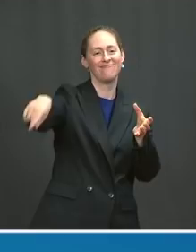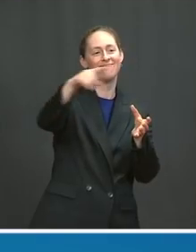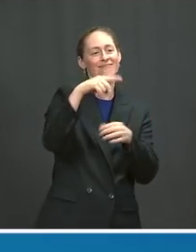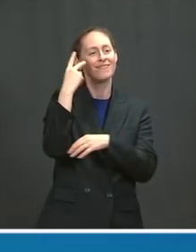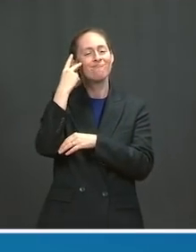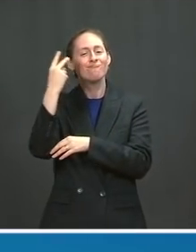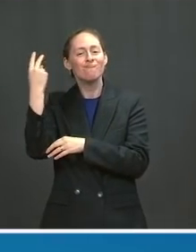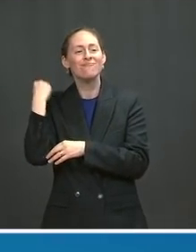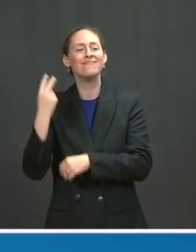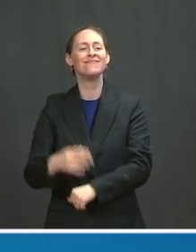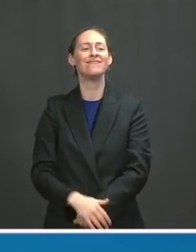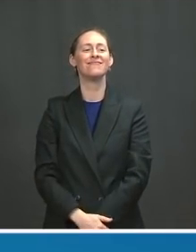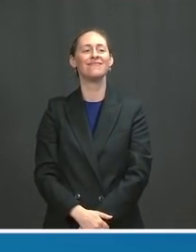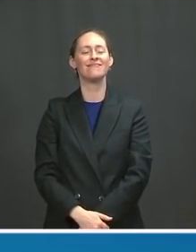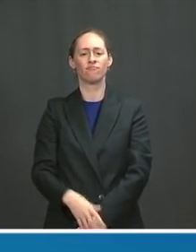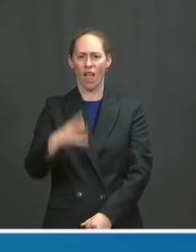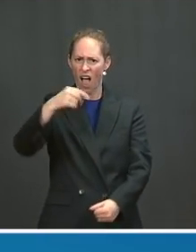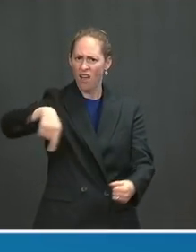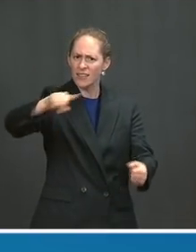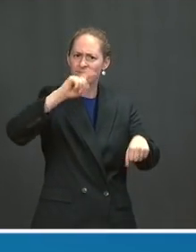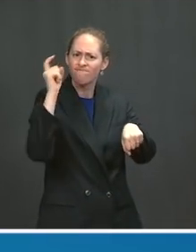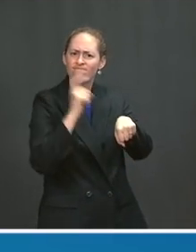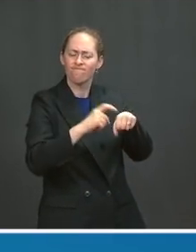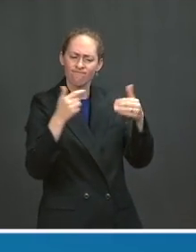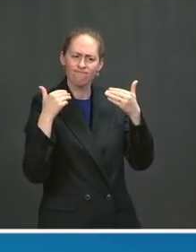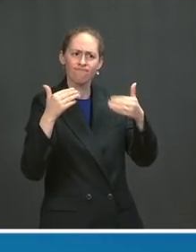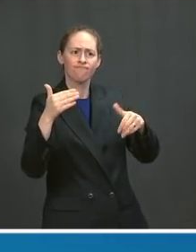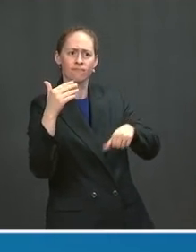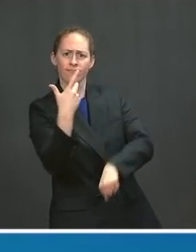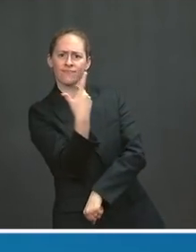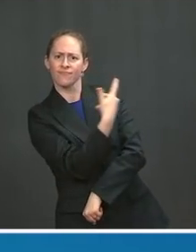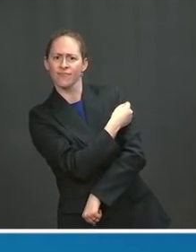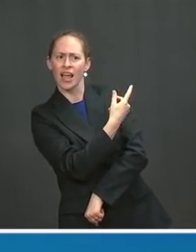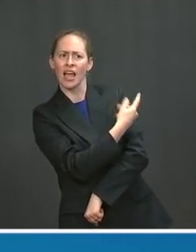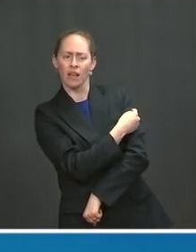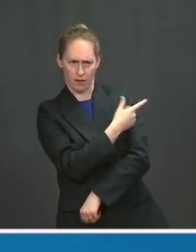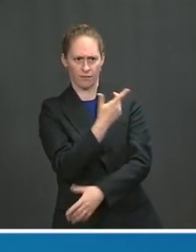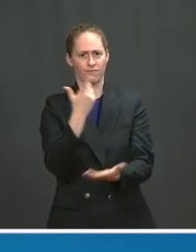and you made it to this day. You made it to this day.